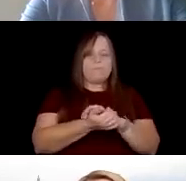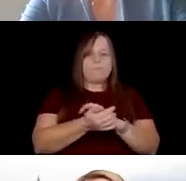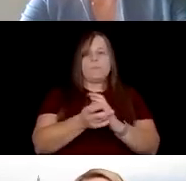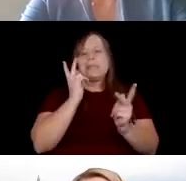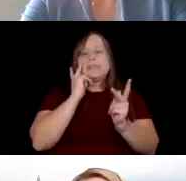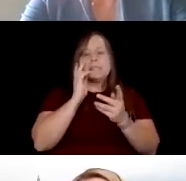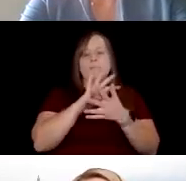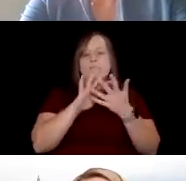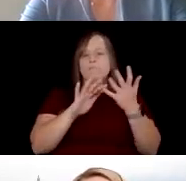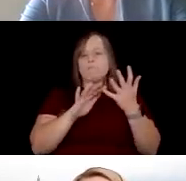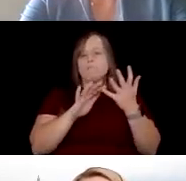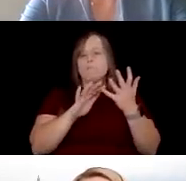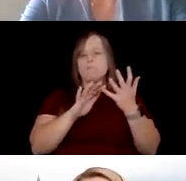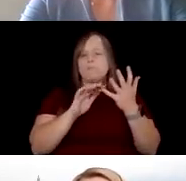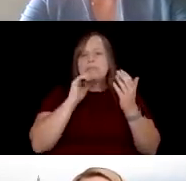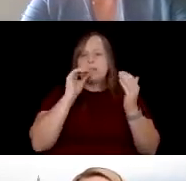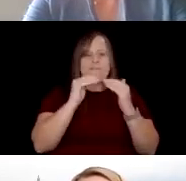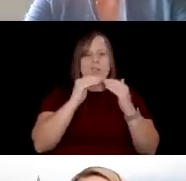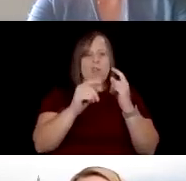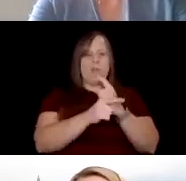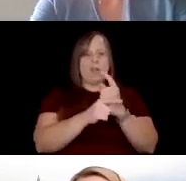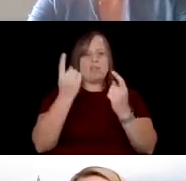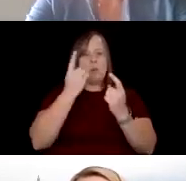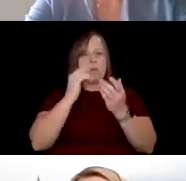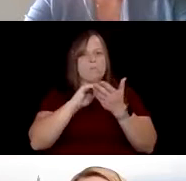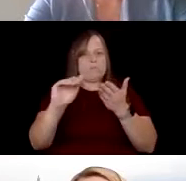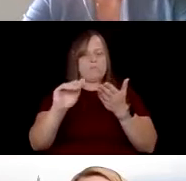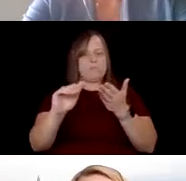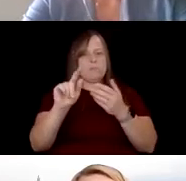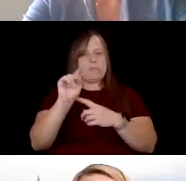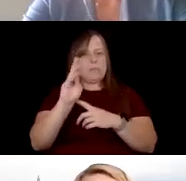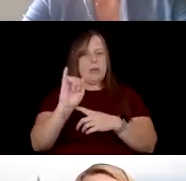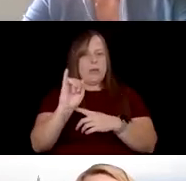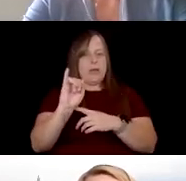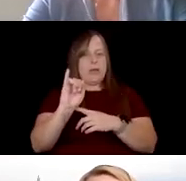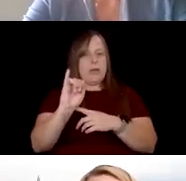just how unfair it is, right? If you're somebody who was discharged due to a TBI and you're prone to